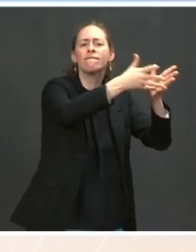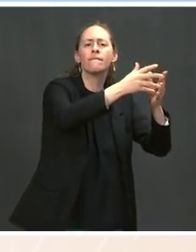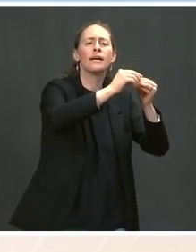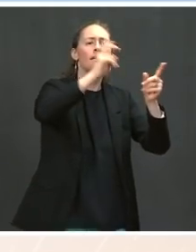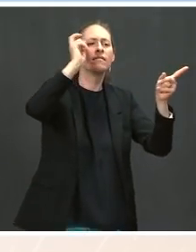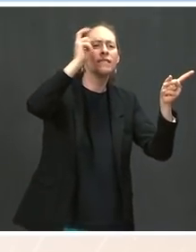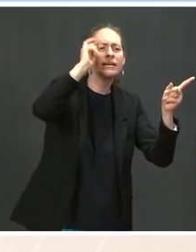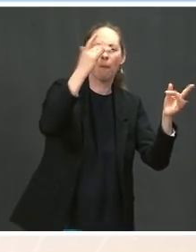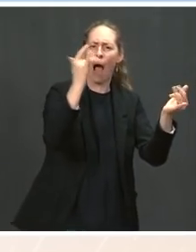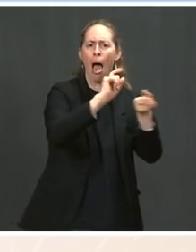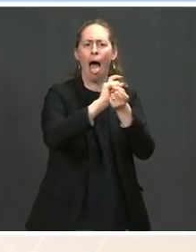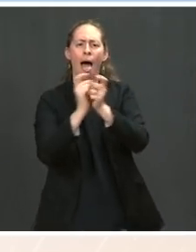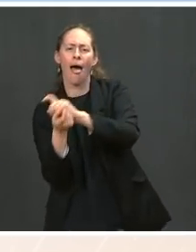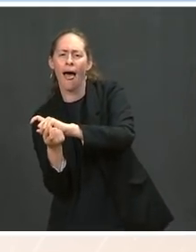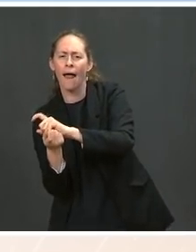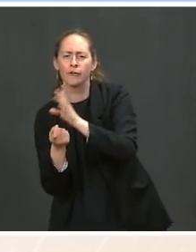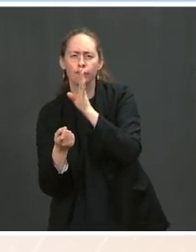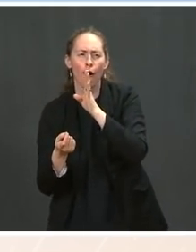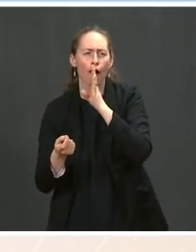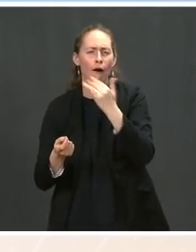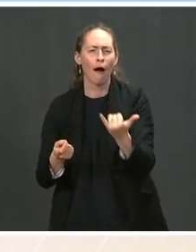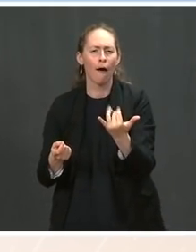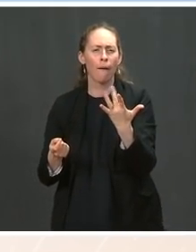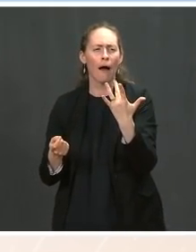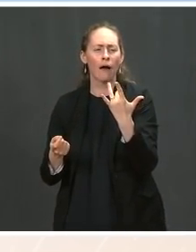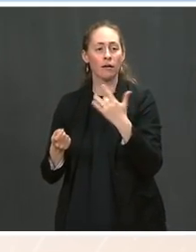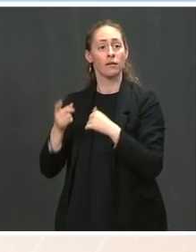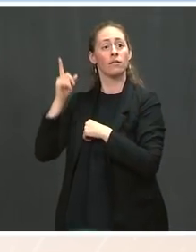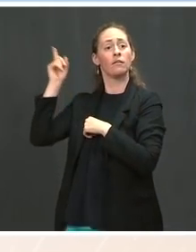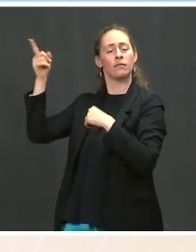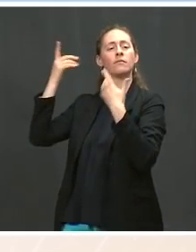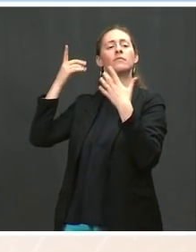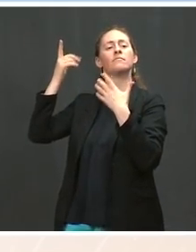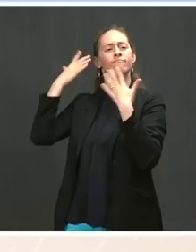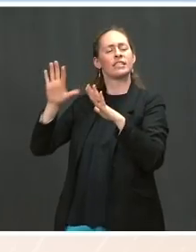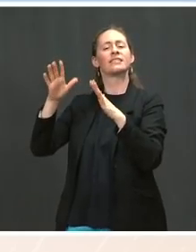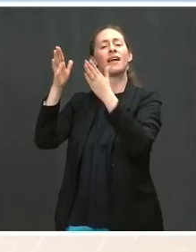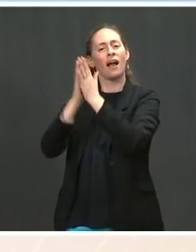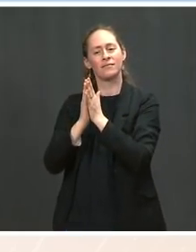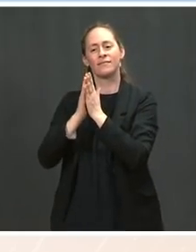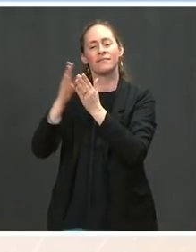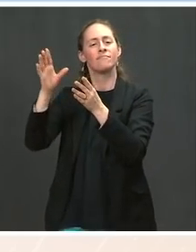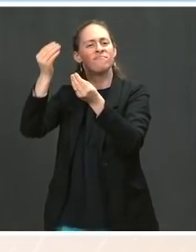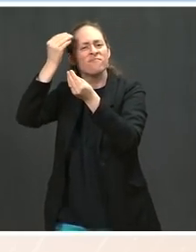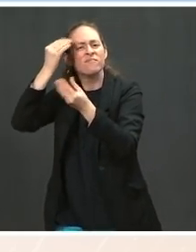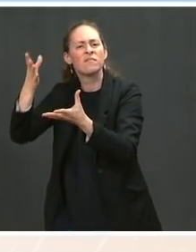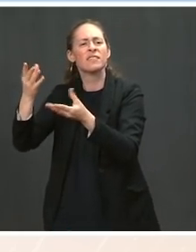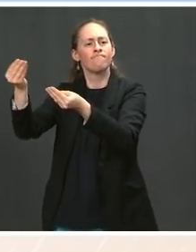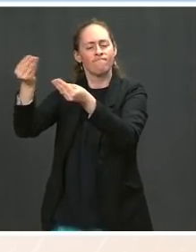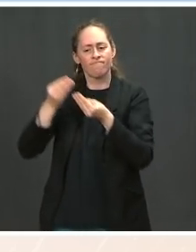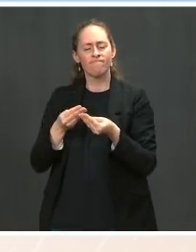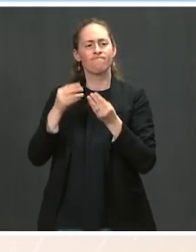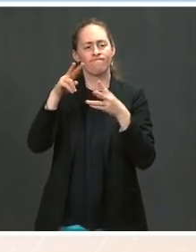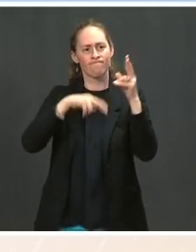Ms. Psaki: He asked his team for a clear assessment, he -- to make a determination about the best path forward.